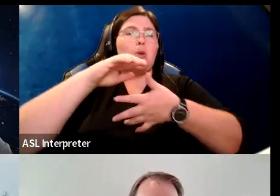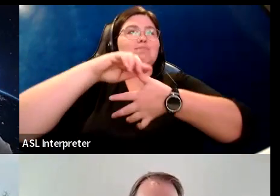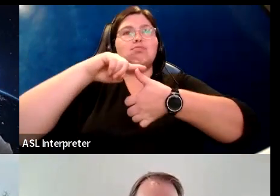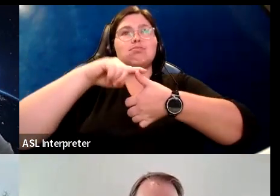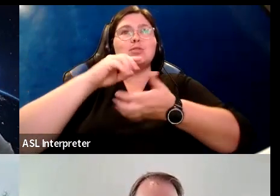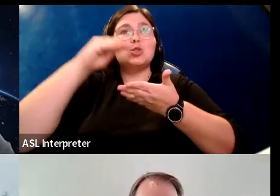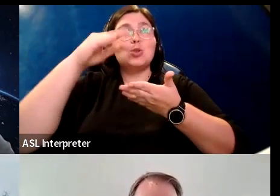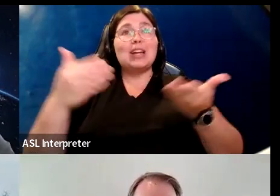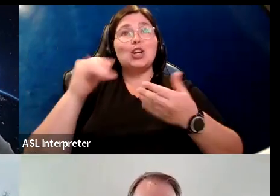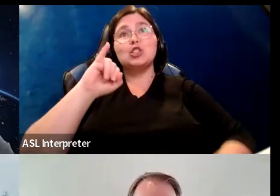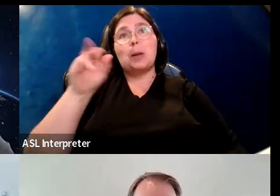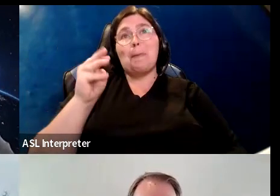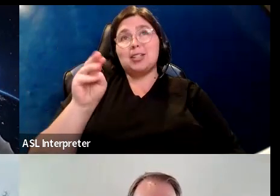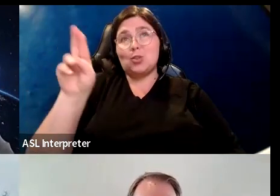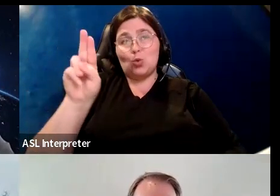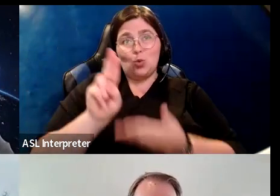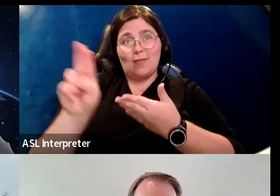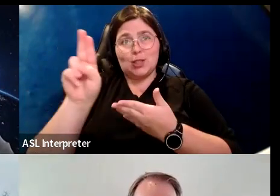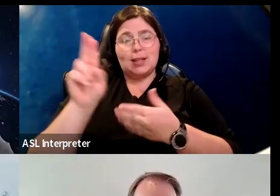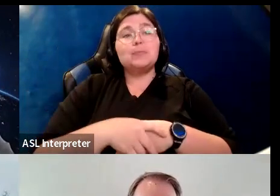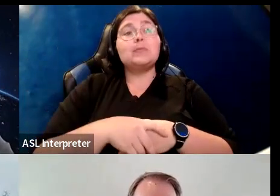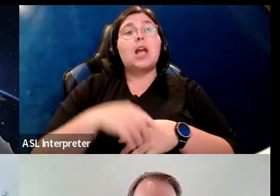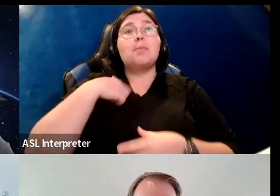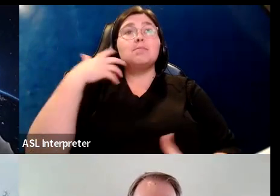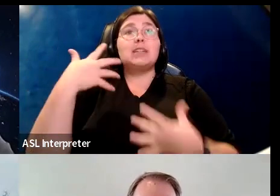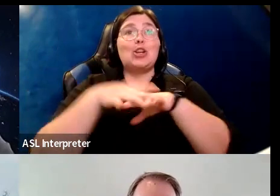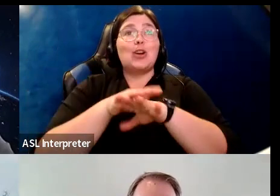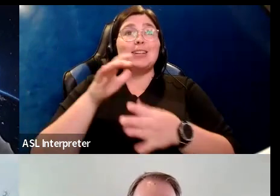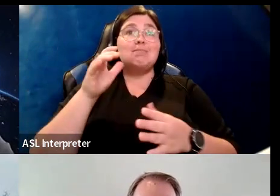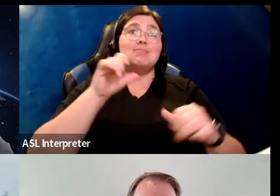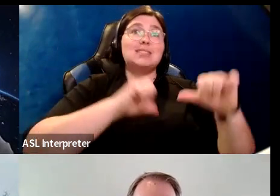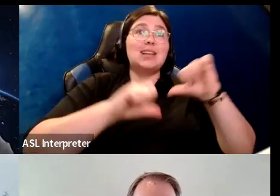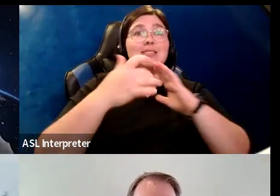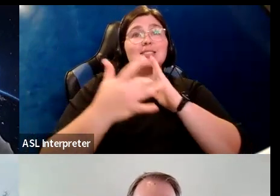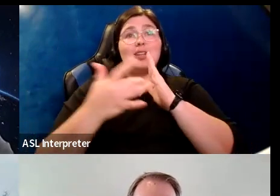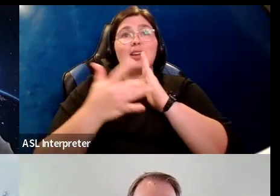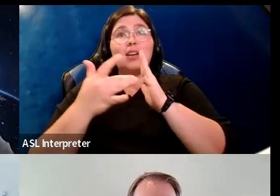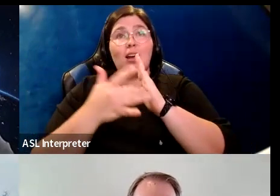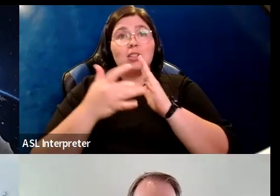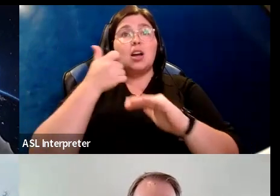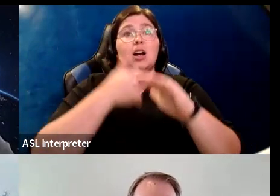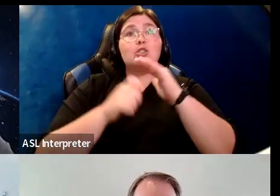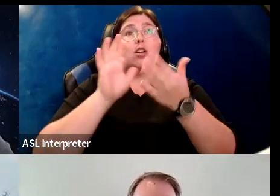I'm in the Integrated Science and Technology program under the College of Integrated Science